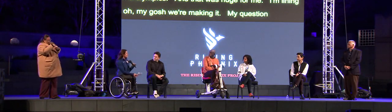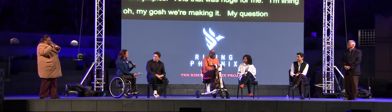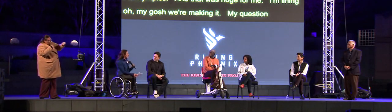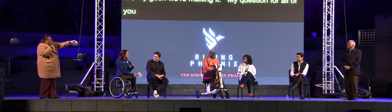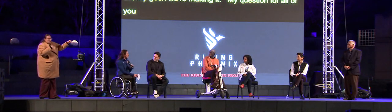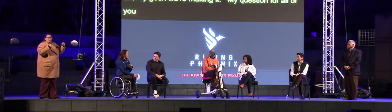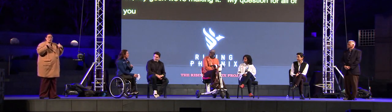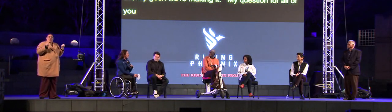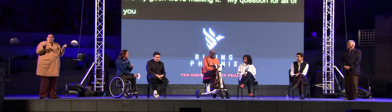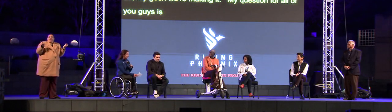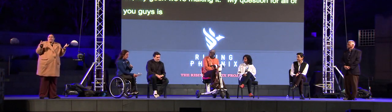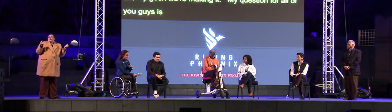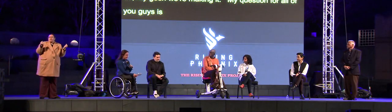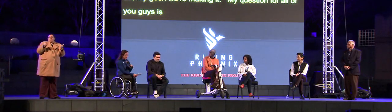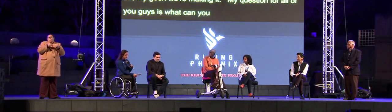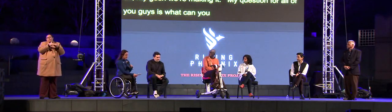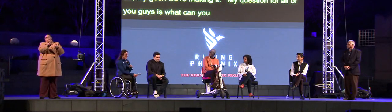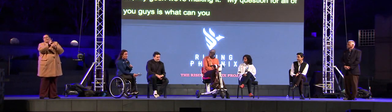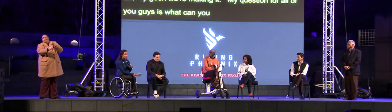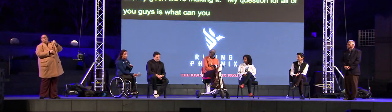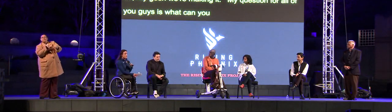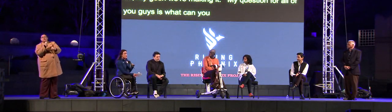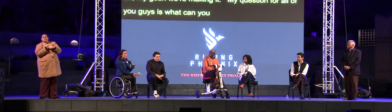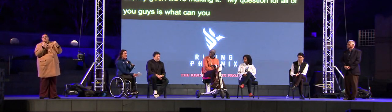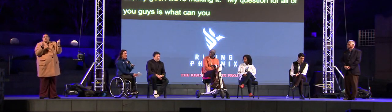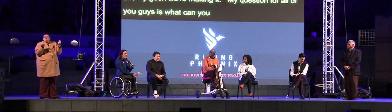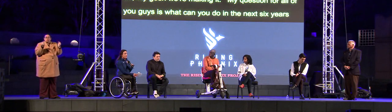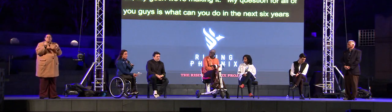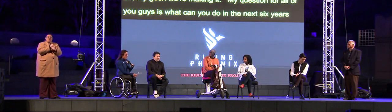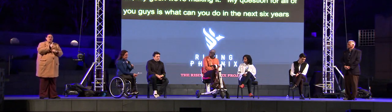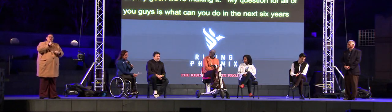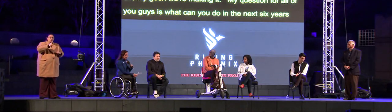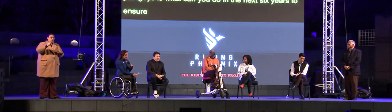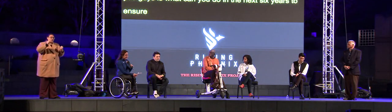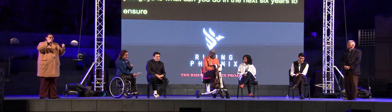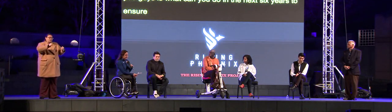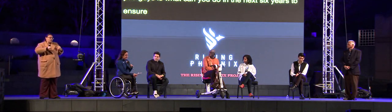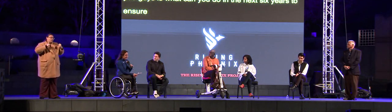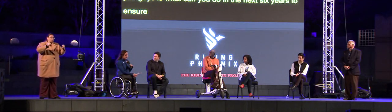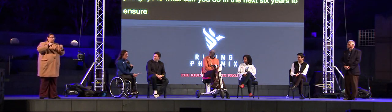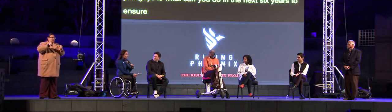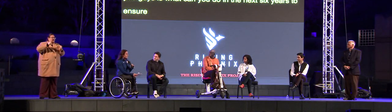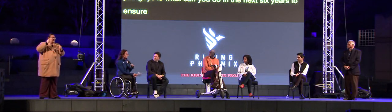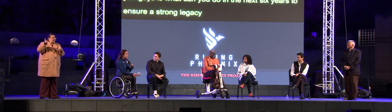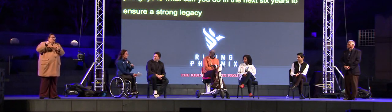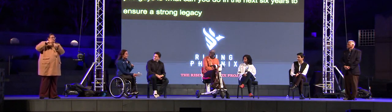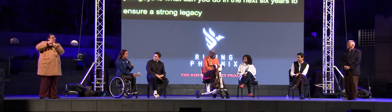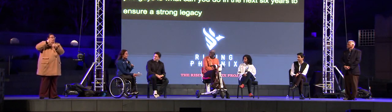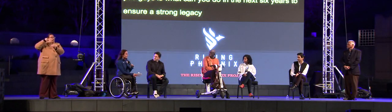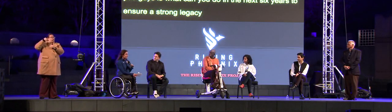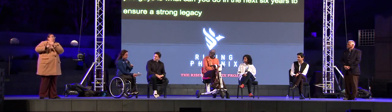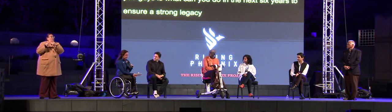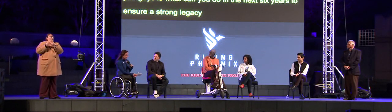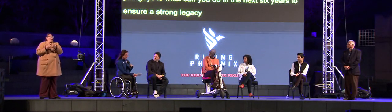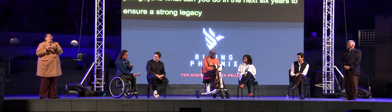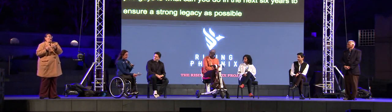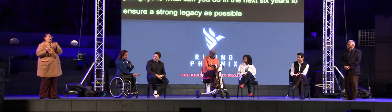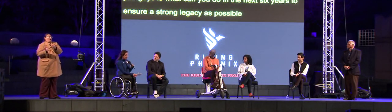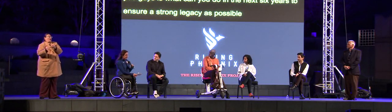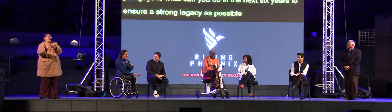you do in the next six years to ensure a strong legacy as possible for the games?